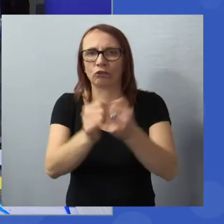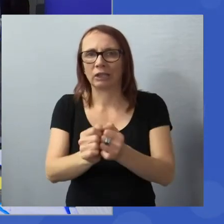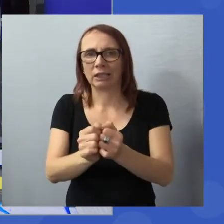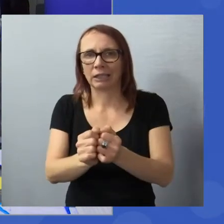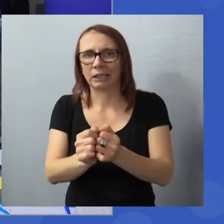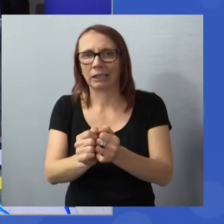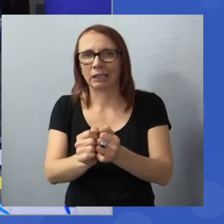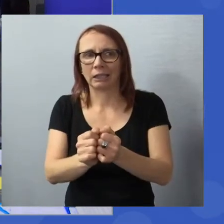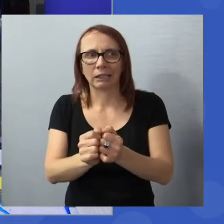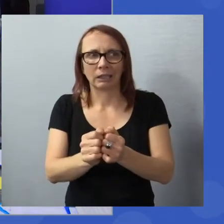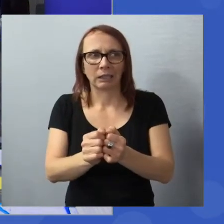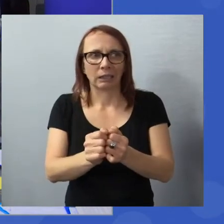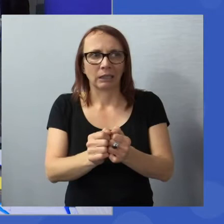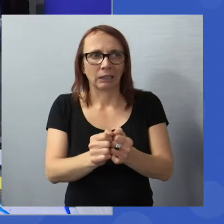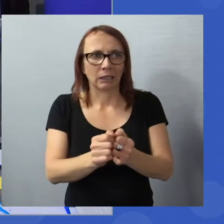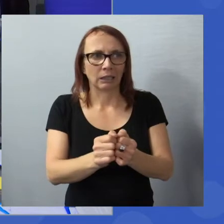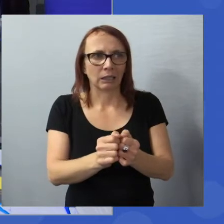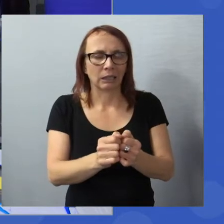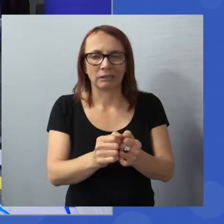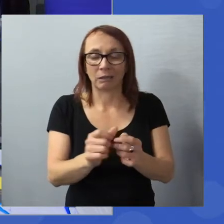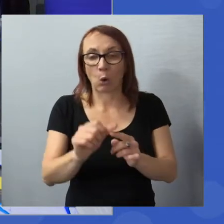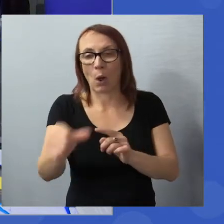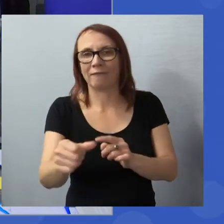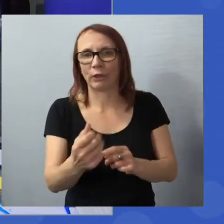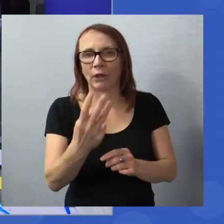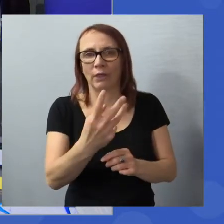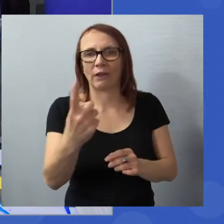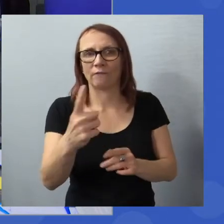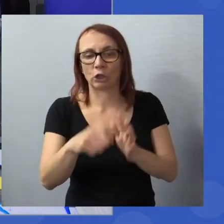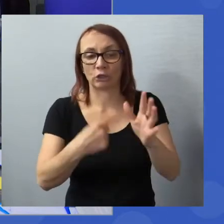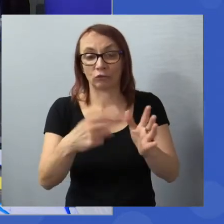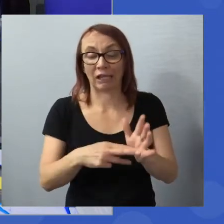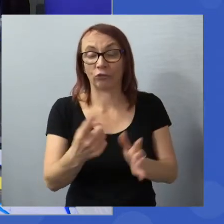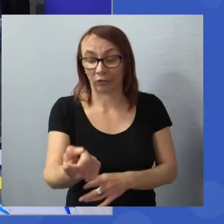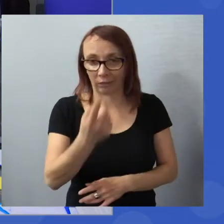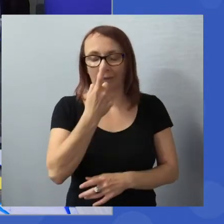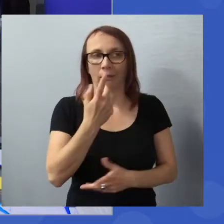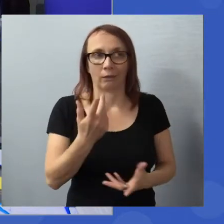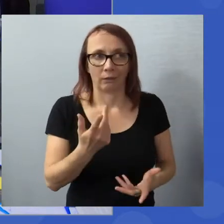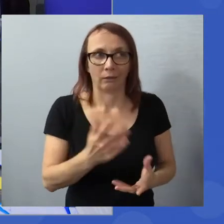post-apocalypse 31st january as fastly approaching is today whatever is going